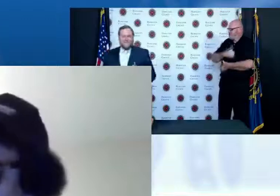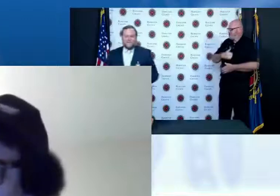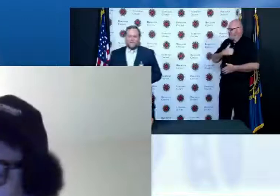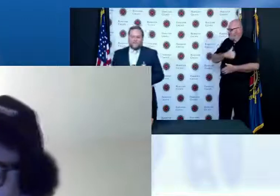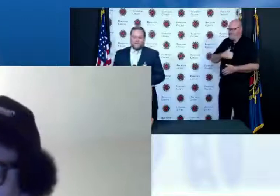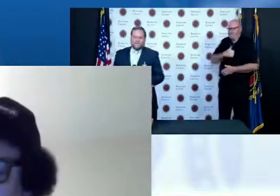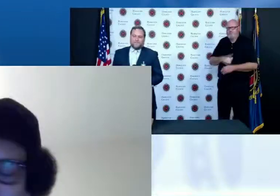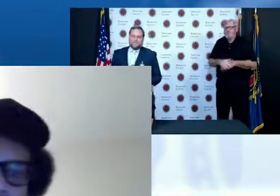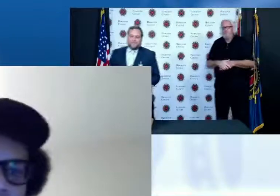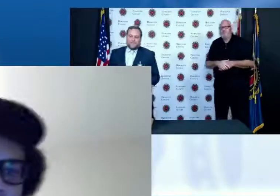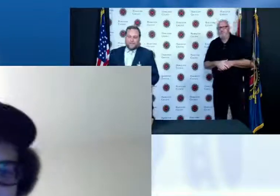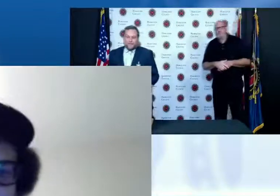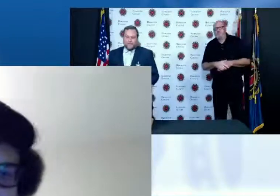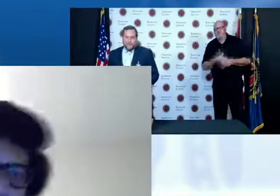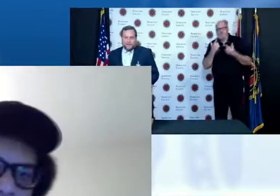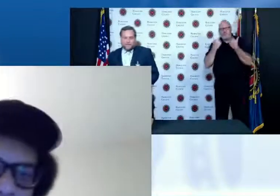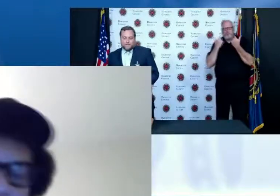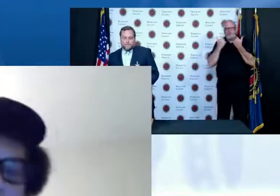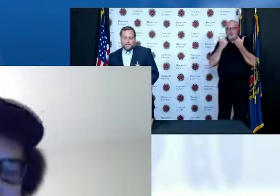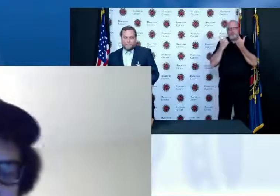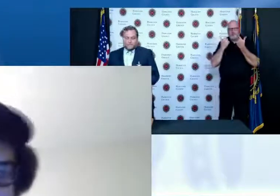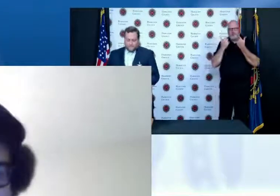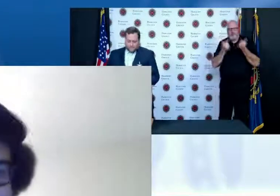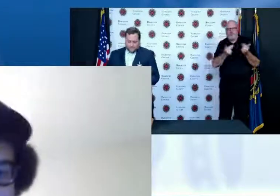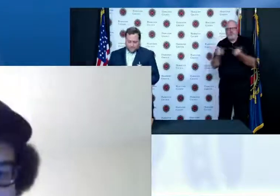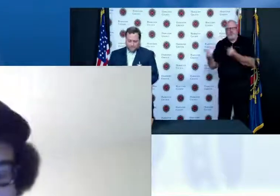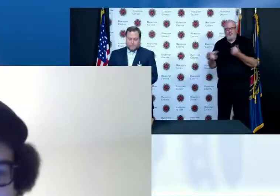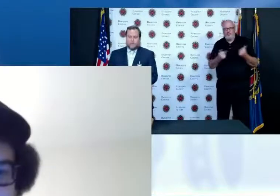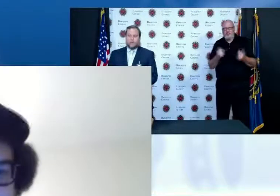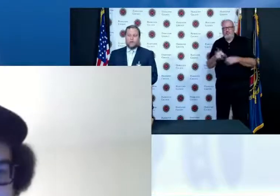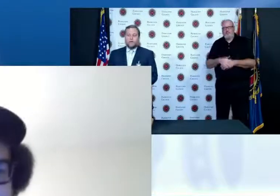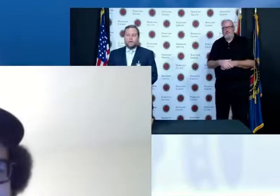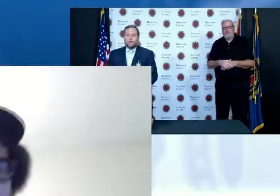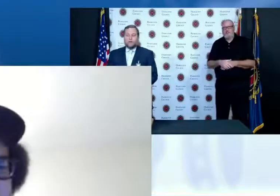briefly mentioned that there are going to be more walk up locations opening I know last